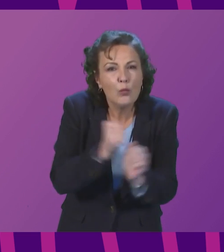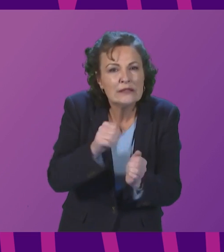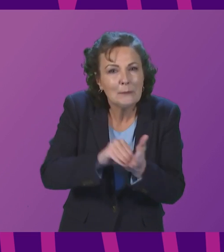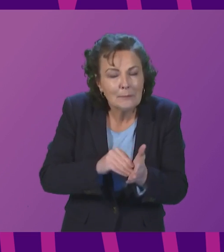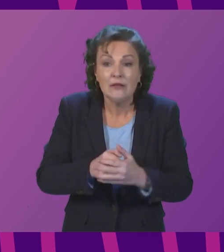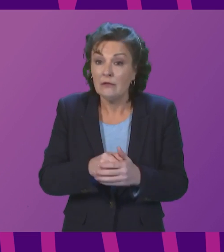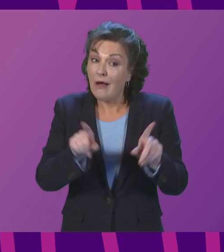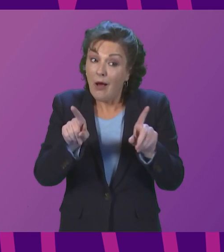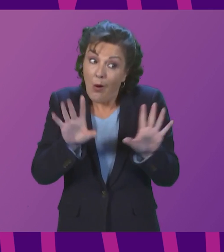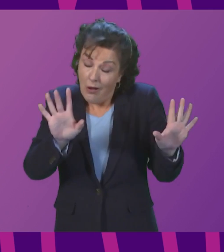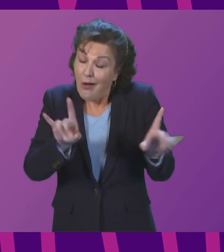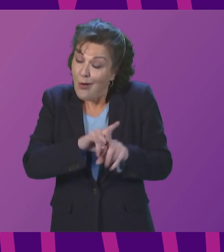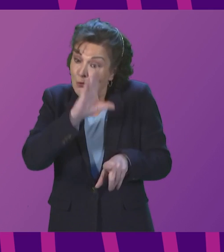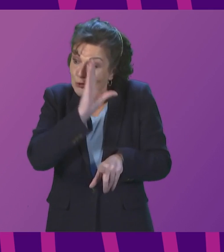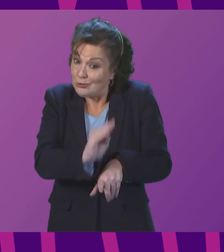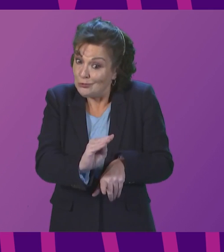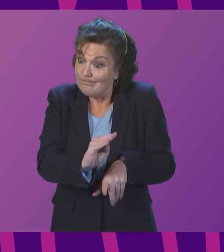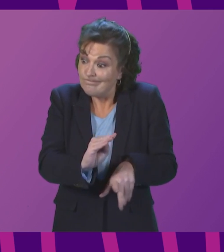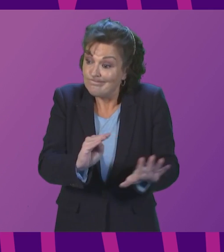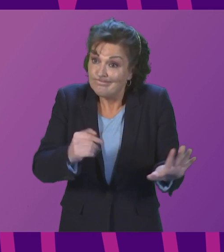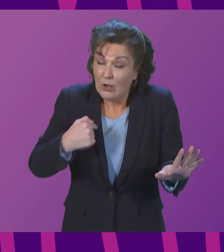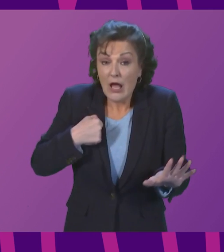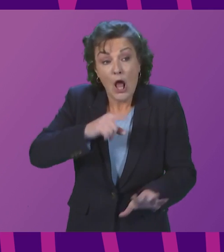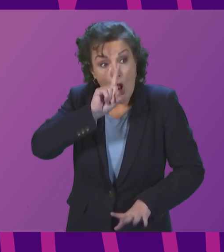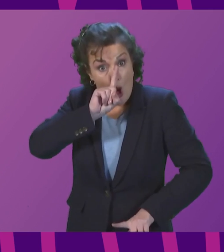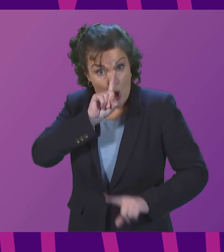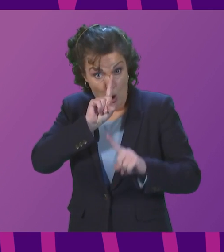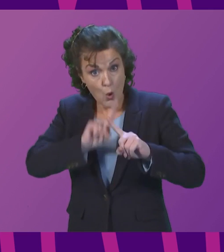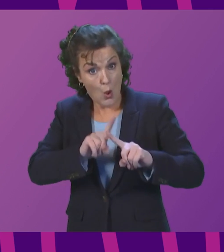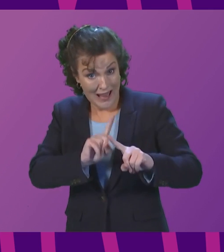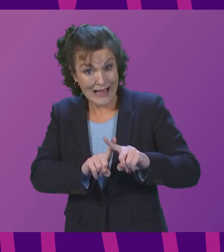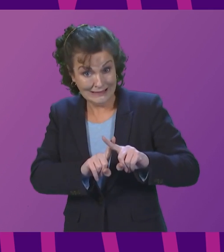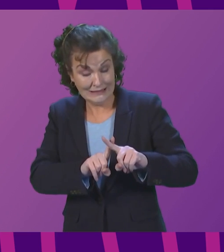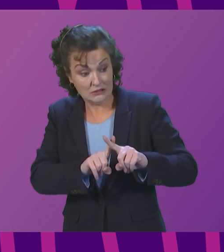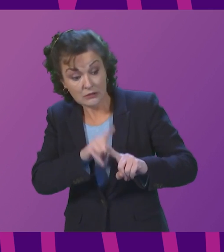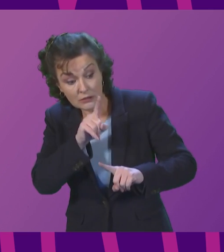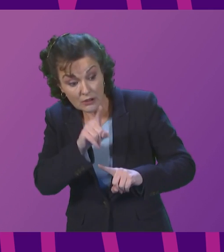Although the matter is still to be finalised, we believe that last week’s announcements